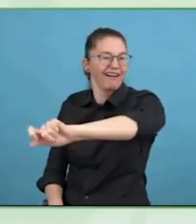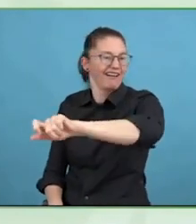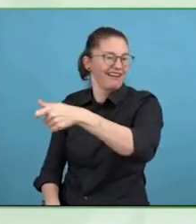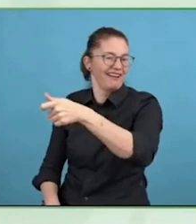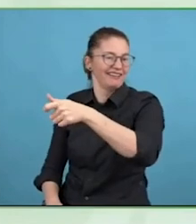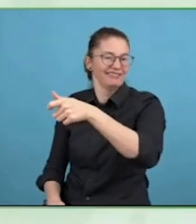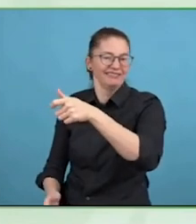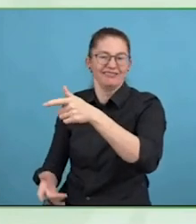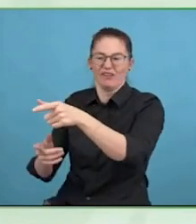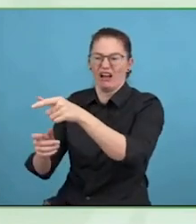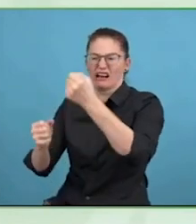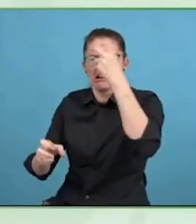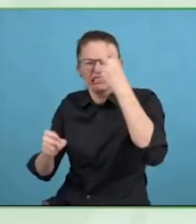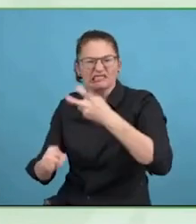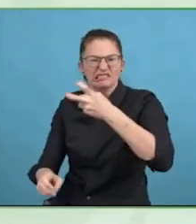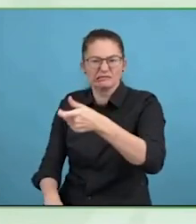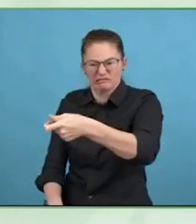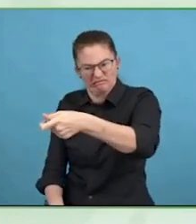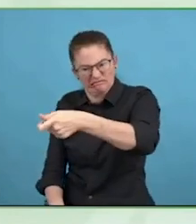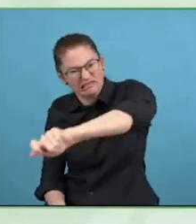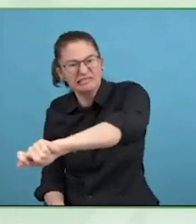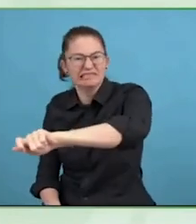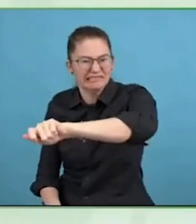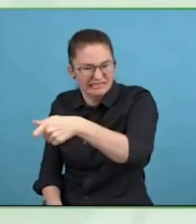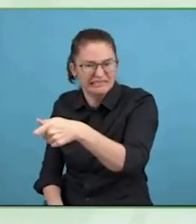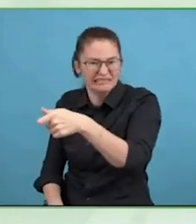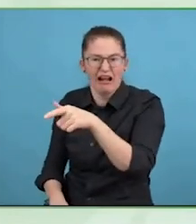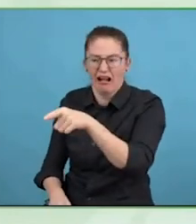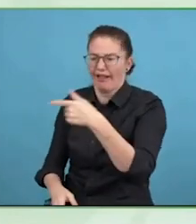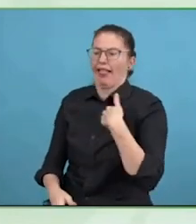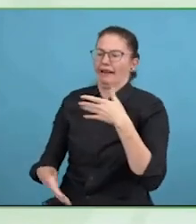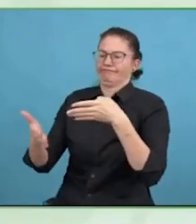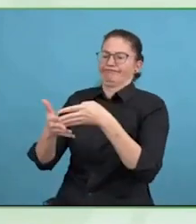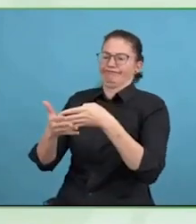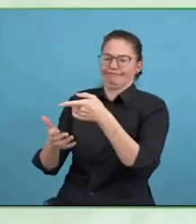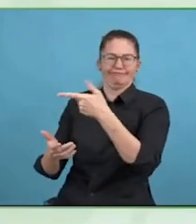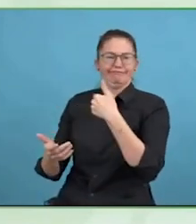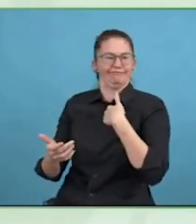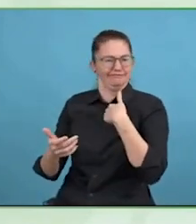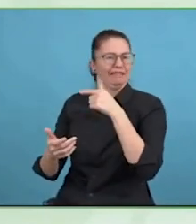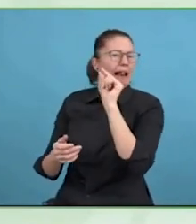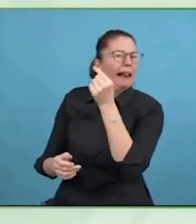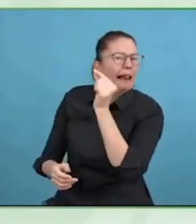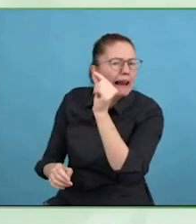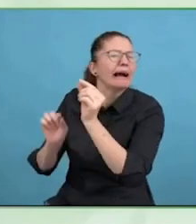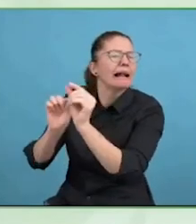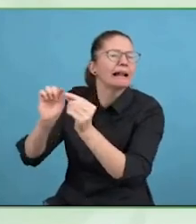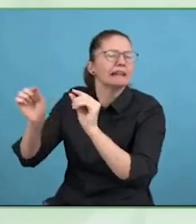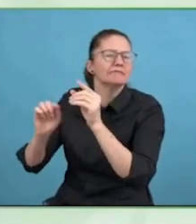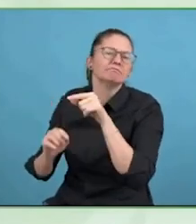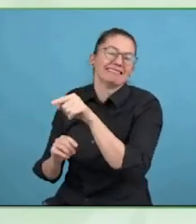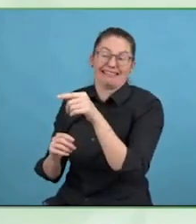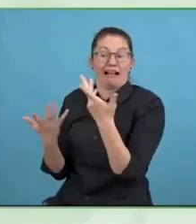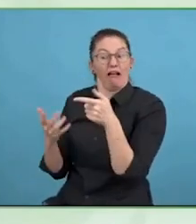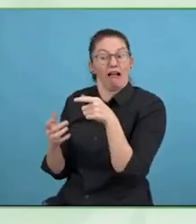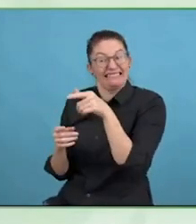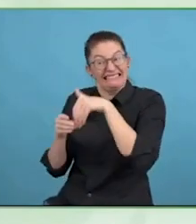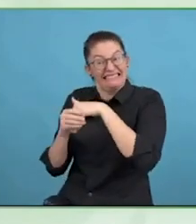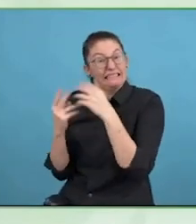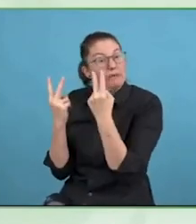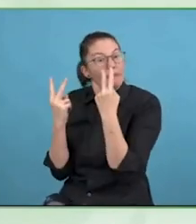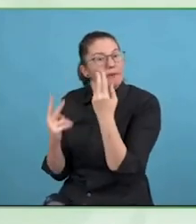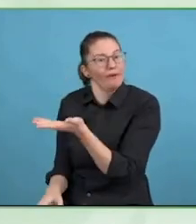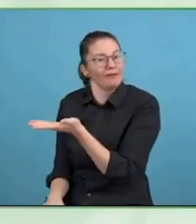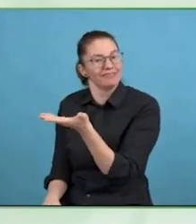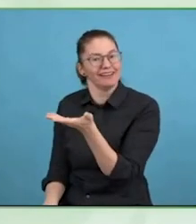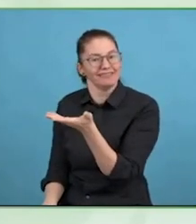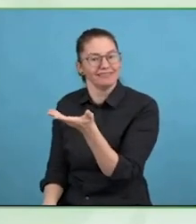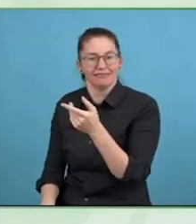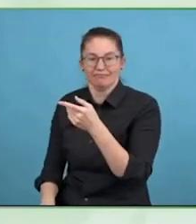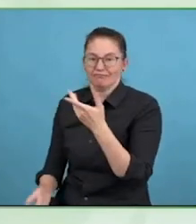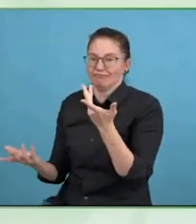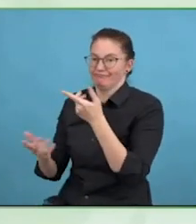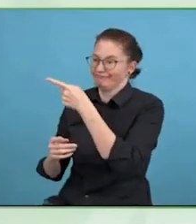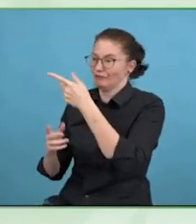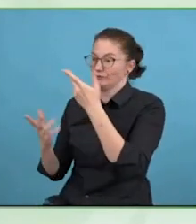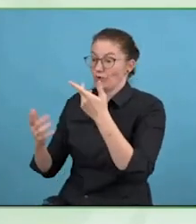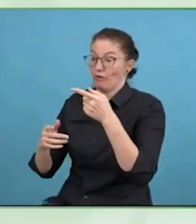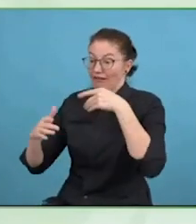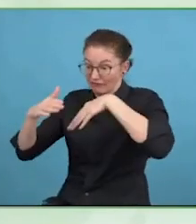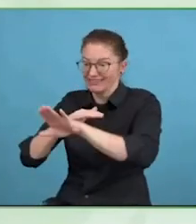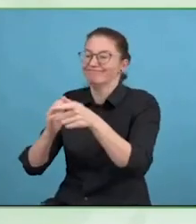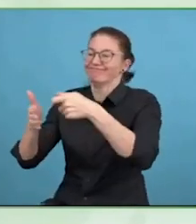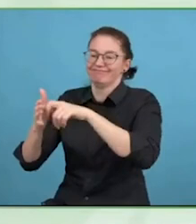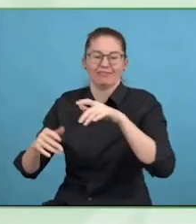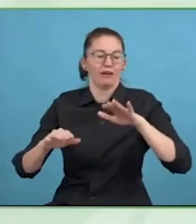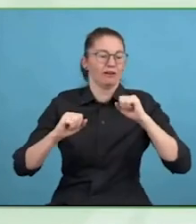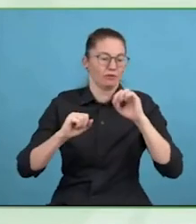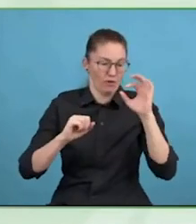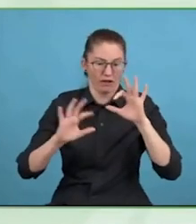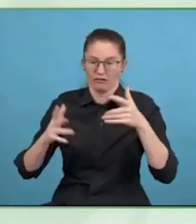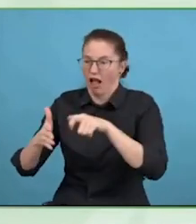plenary room, these huge blue heavy big chairs, and I couldn't move